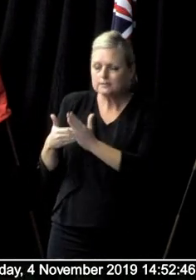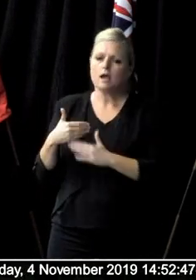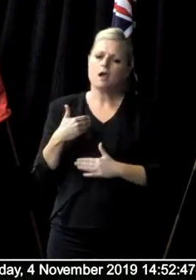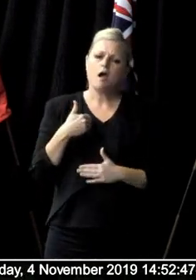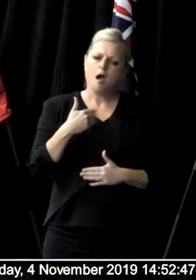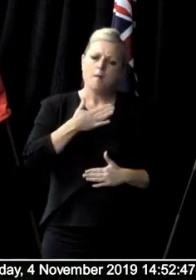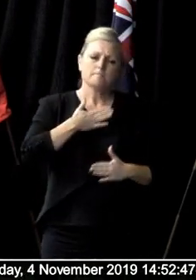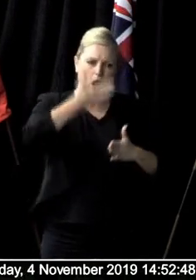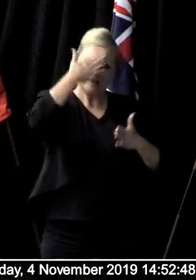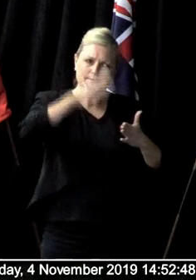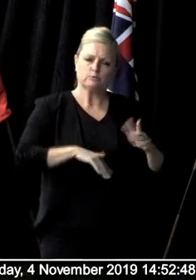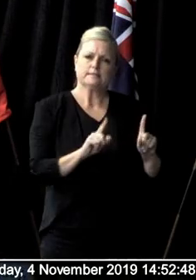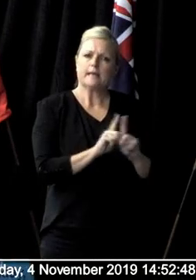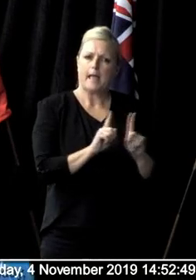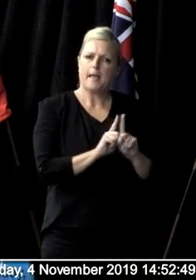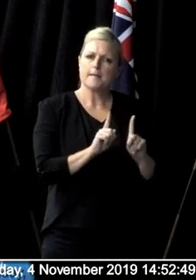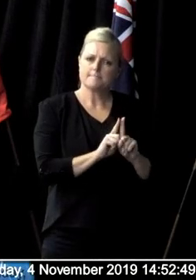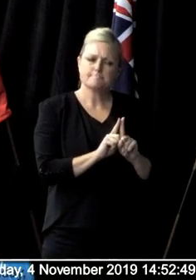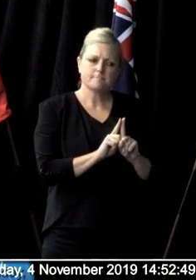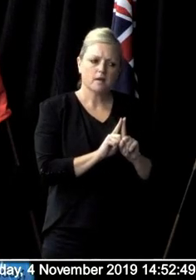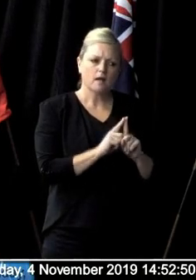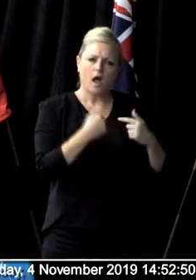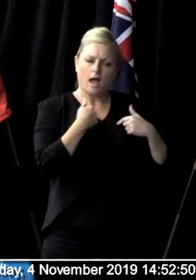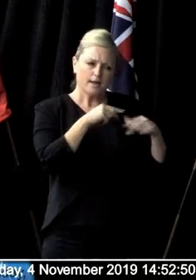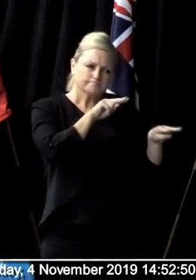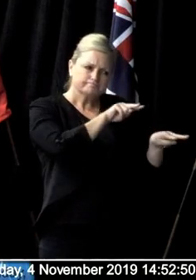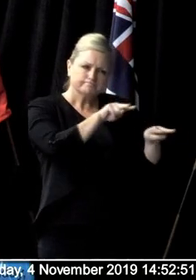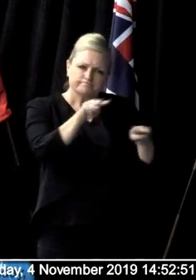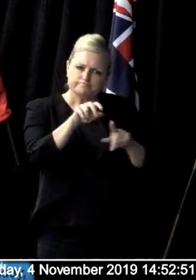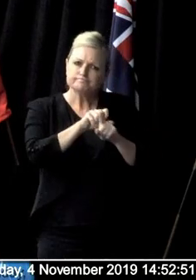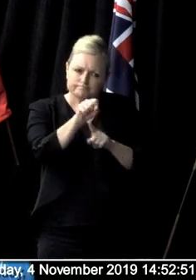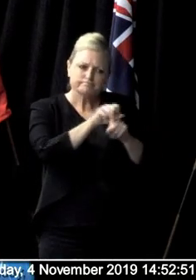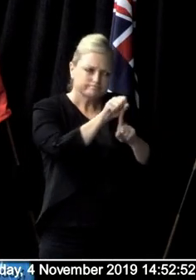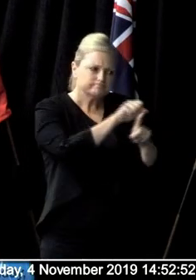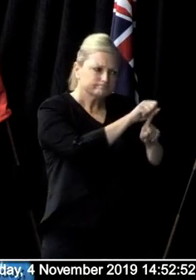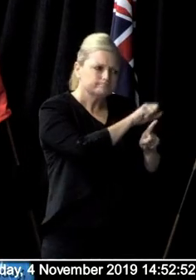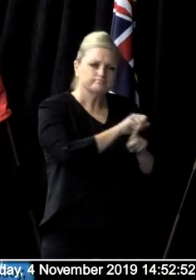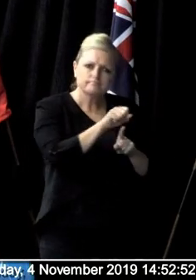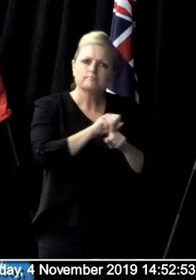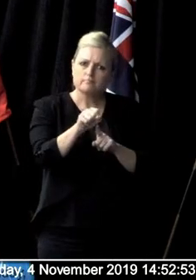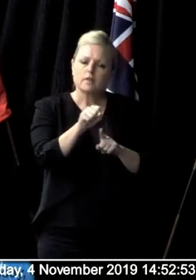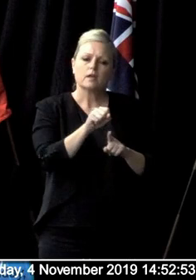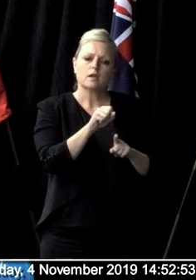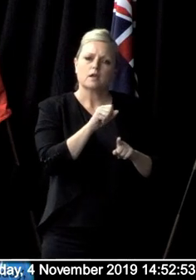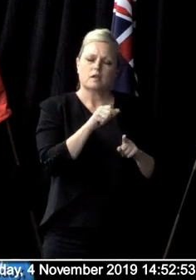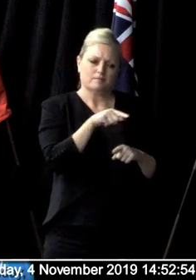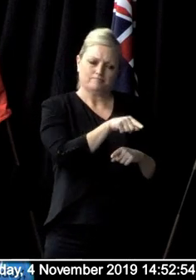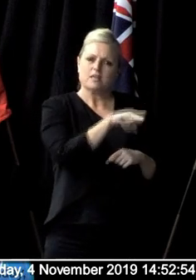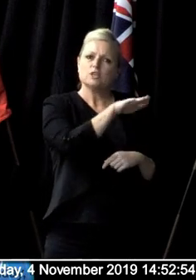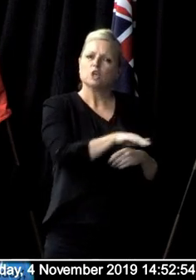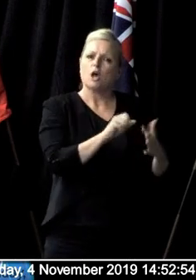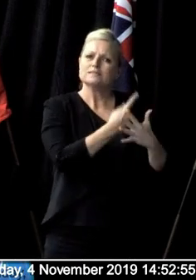We – we see all the time – because the child’s disability is not taken into